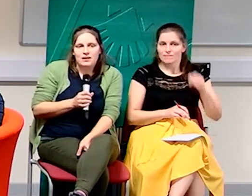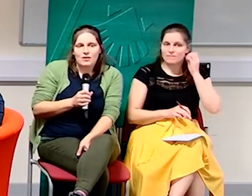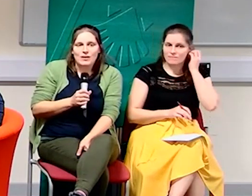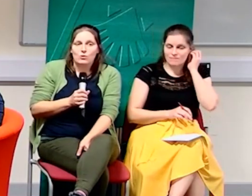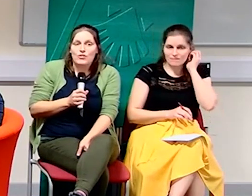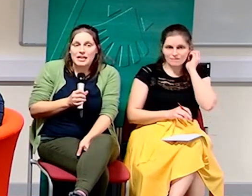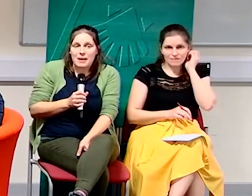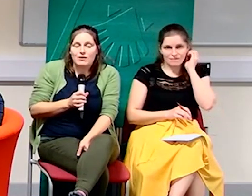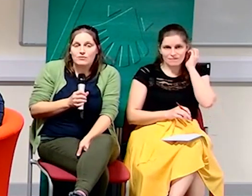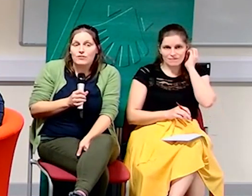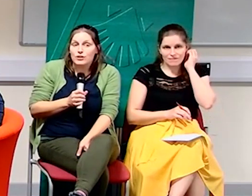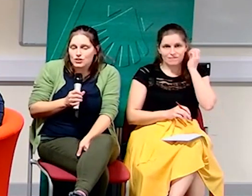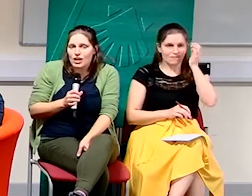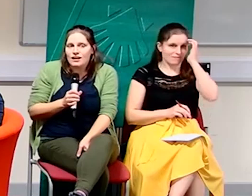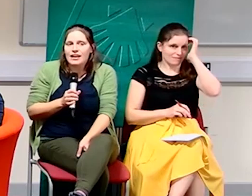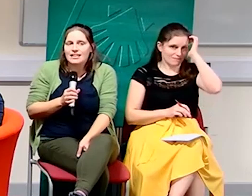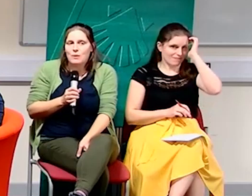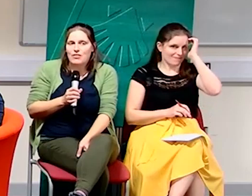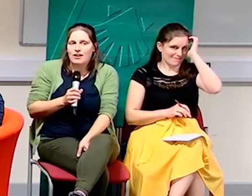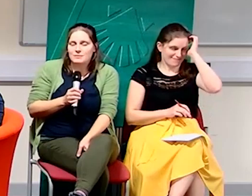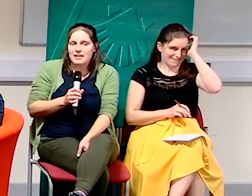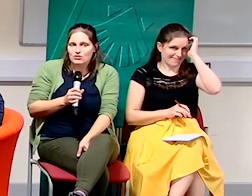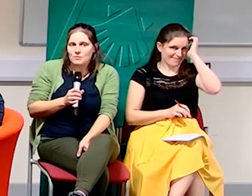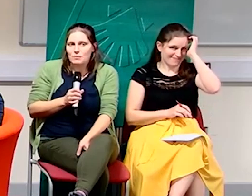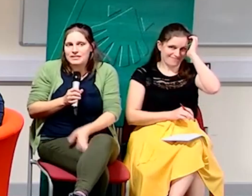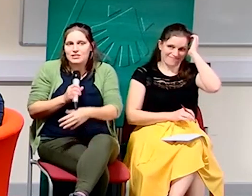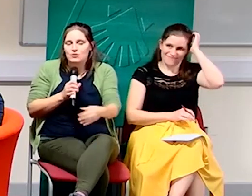if we could all think about for the future is whether it's mainstream that we need to